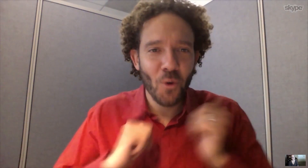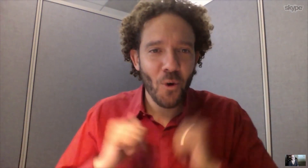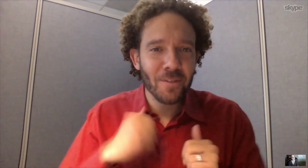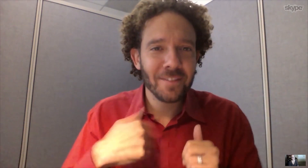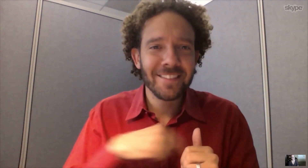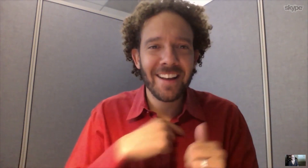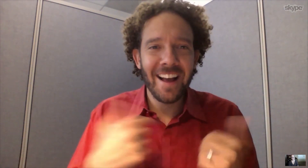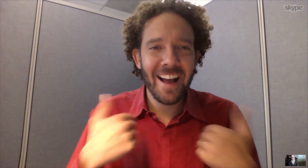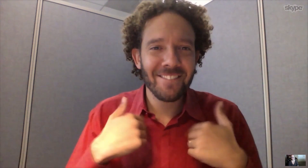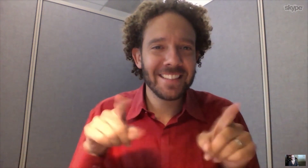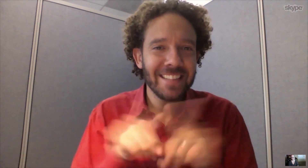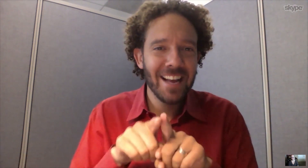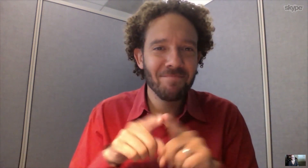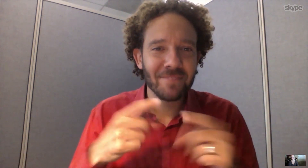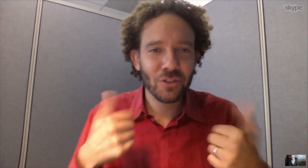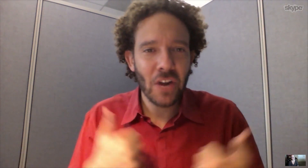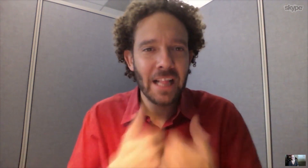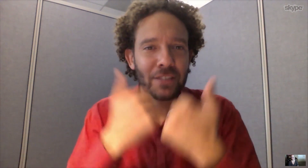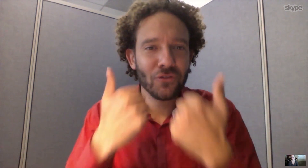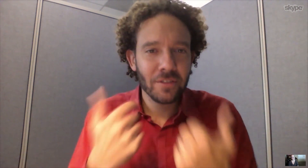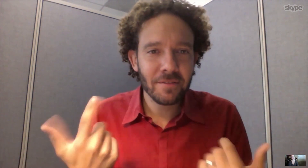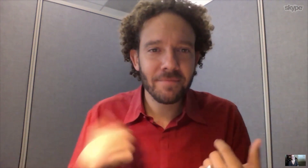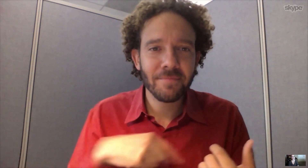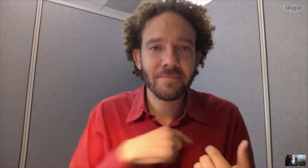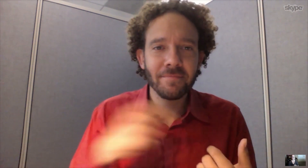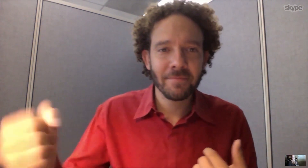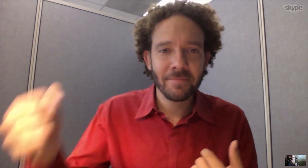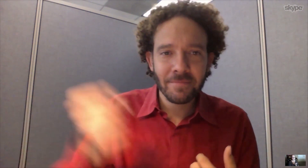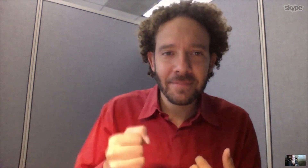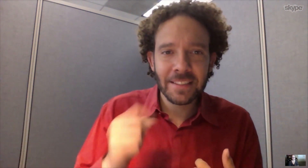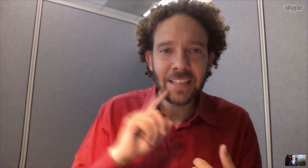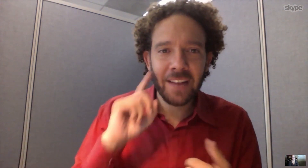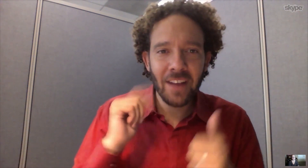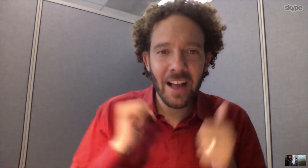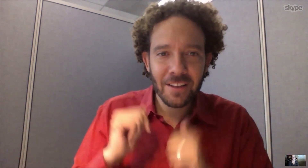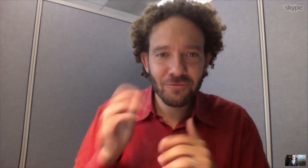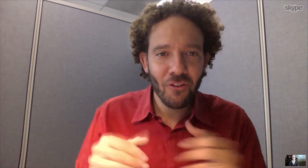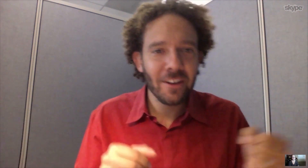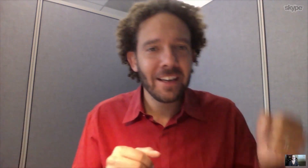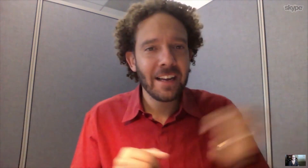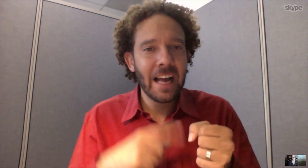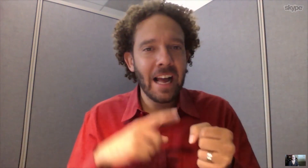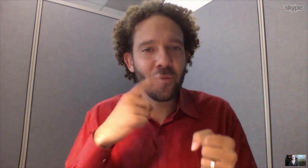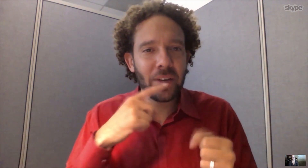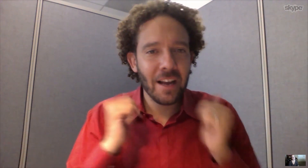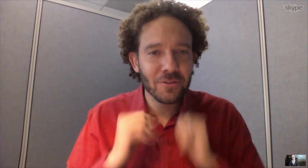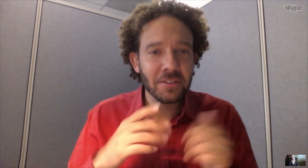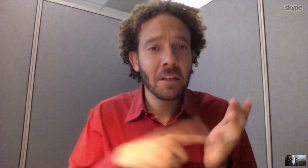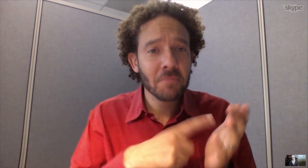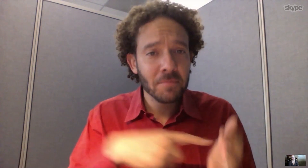Kurs: “With every show we always have the challenge of bringing together Deaf actors and hearing